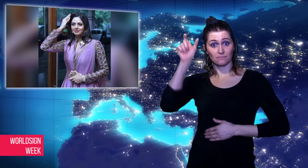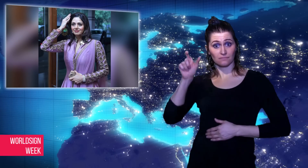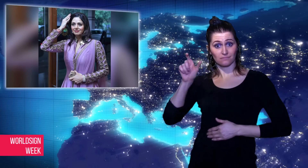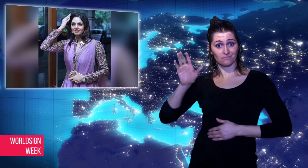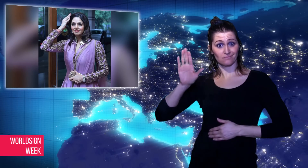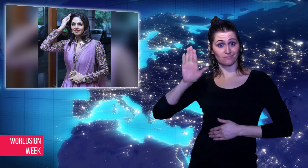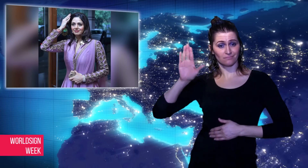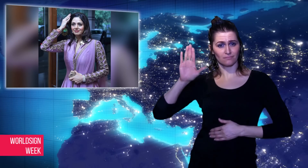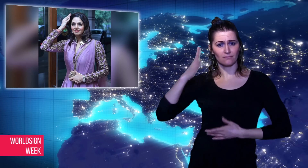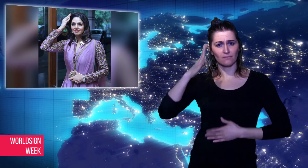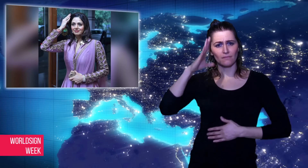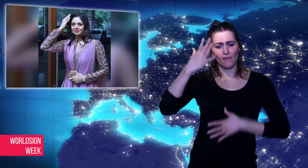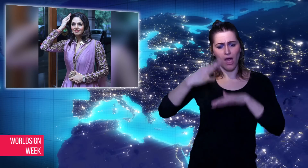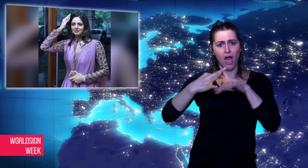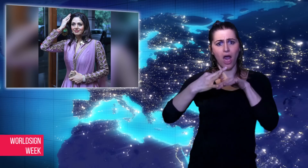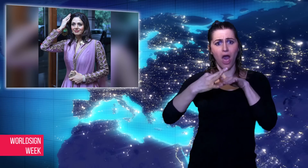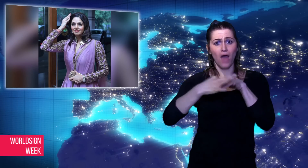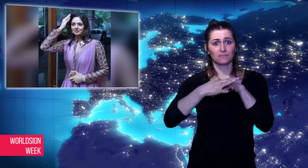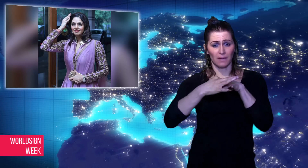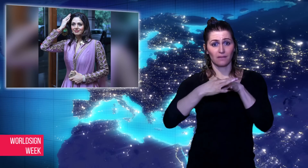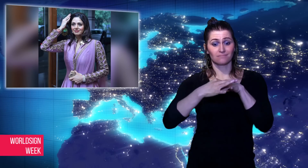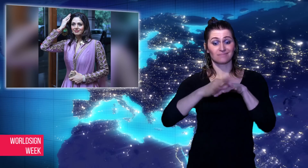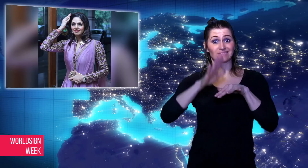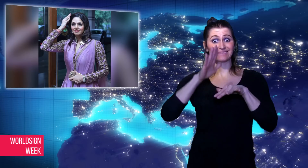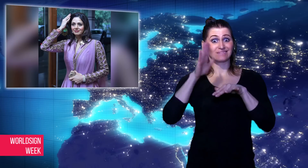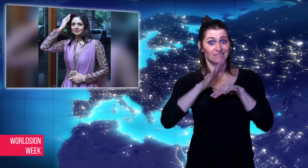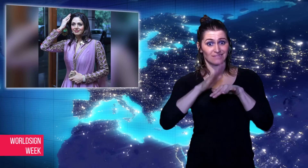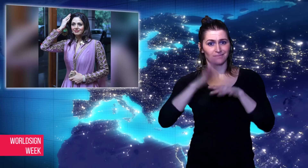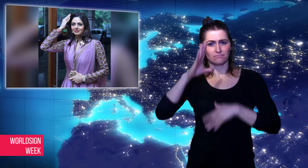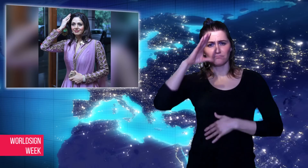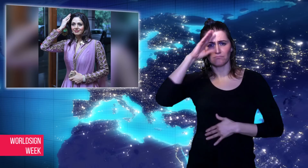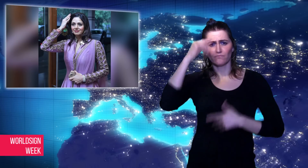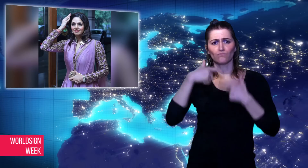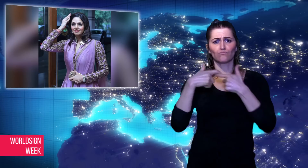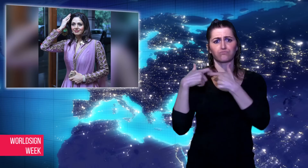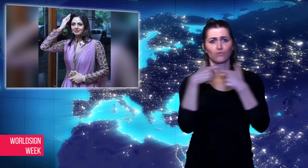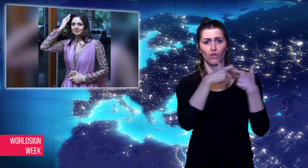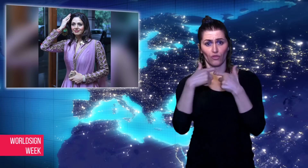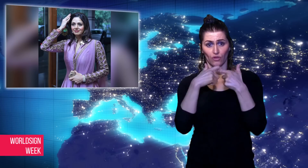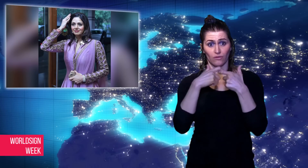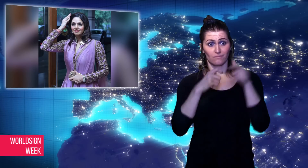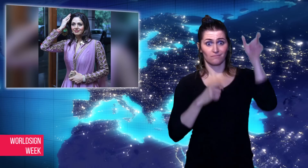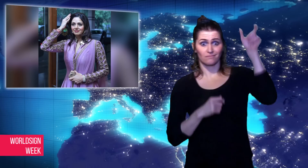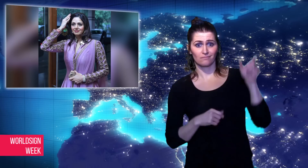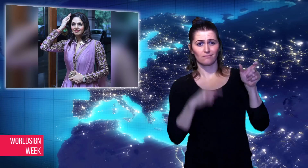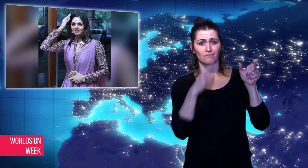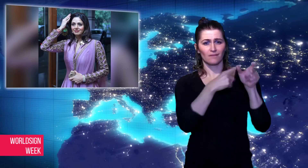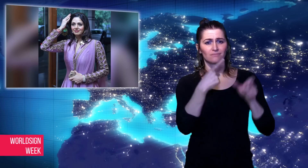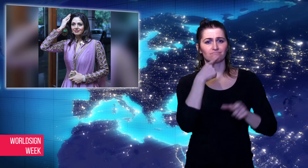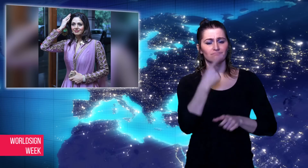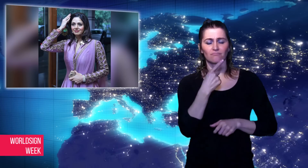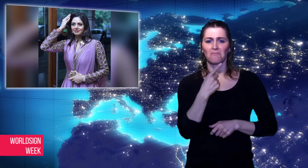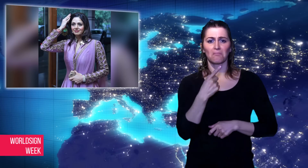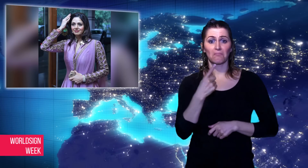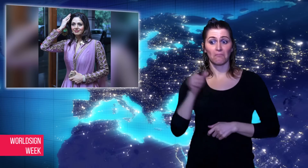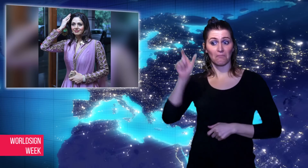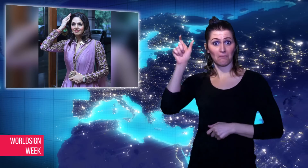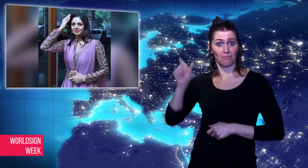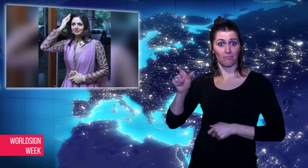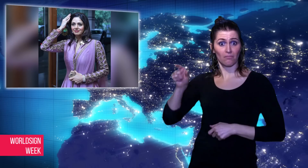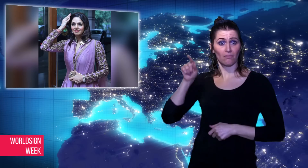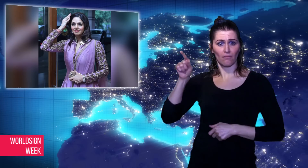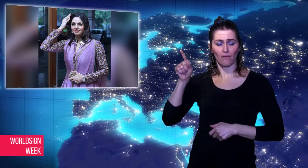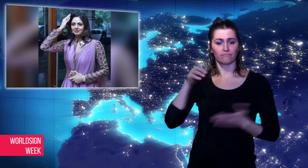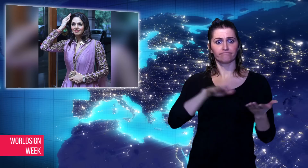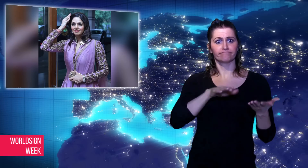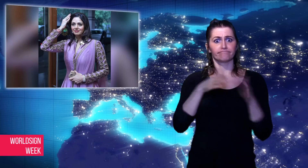her death. This conclusion came after her